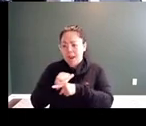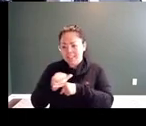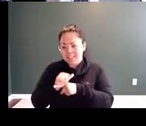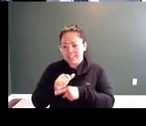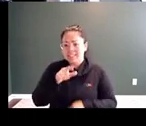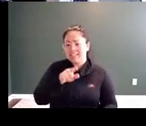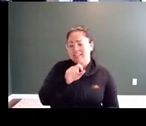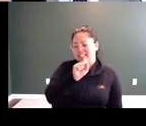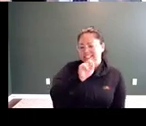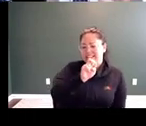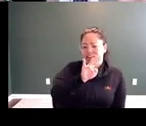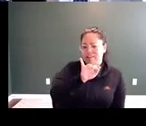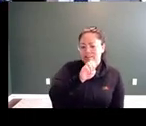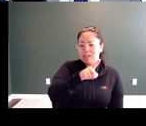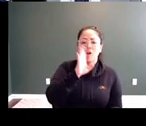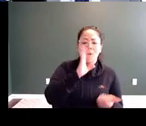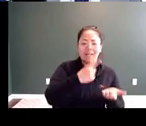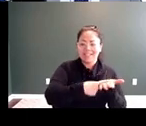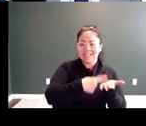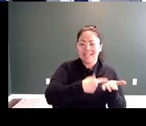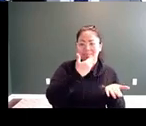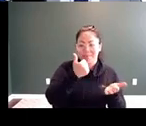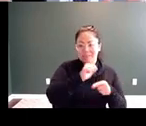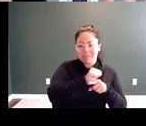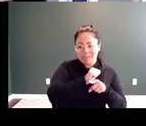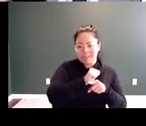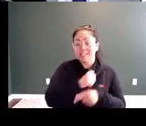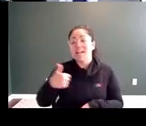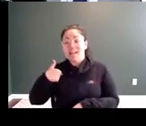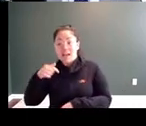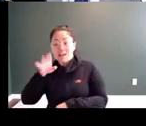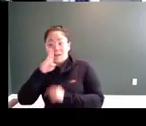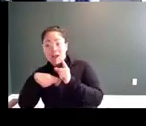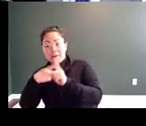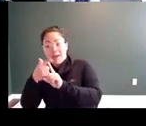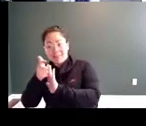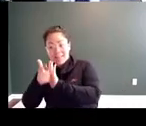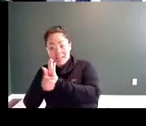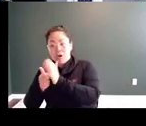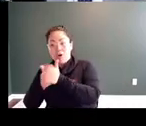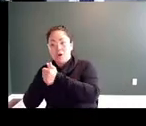when I'm, you know, done talking about the kind of legal aspect and compliance aspect.